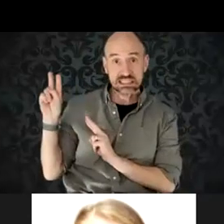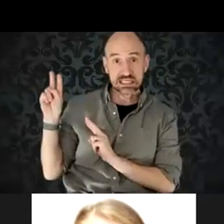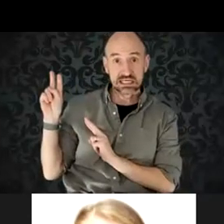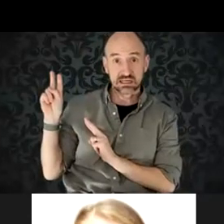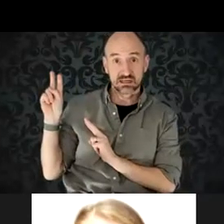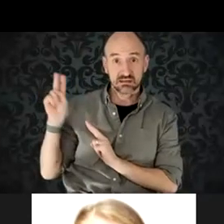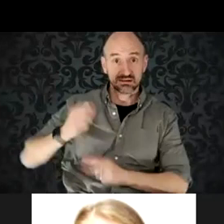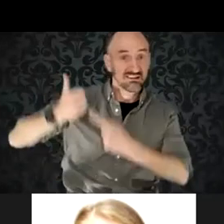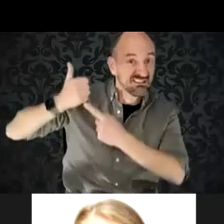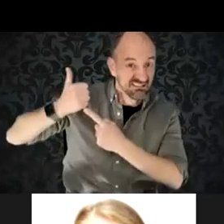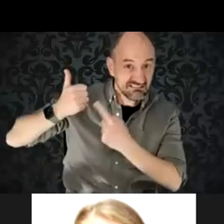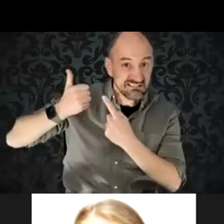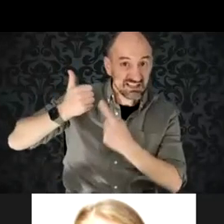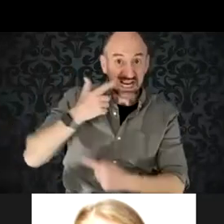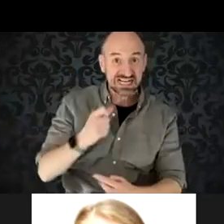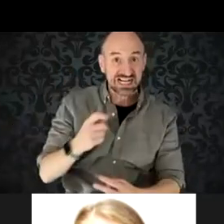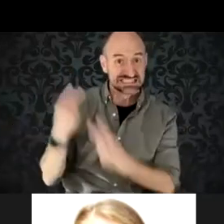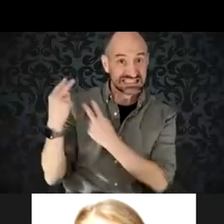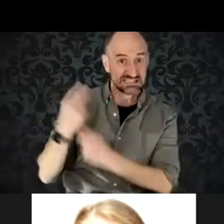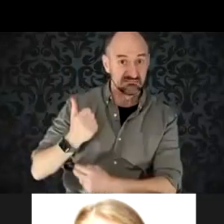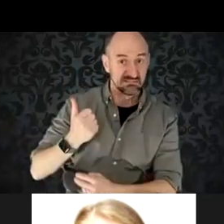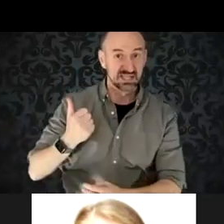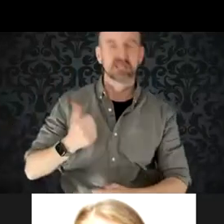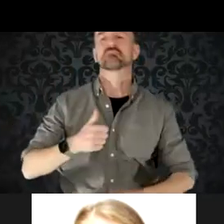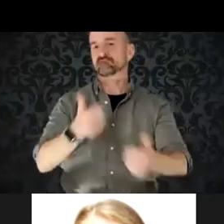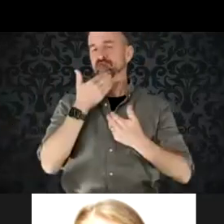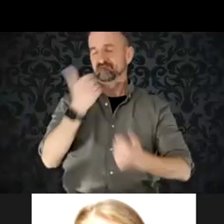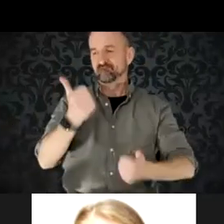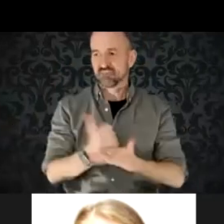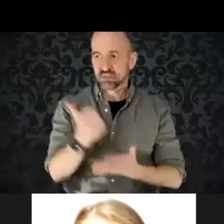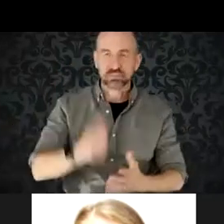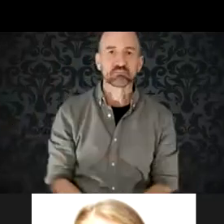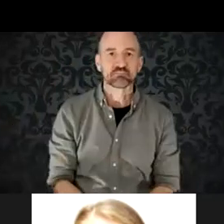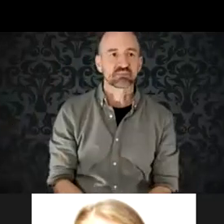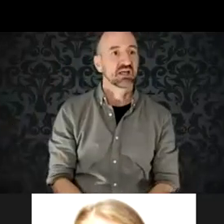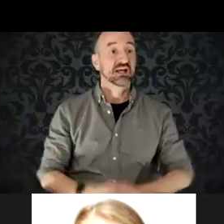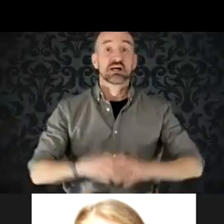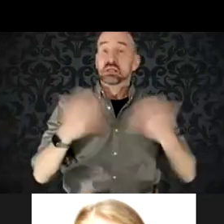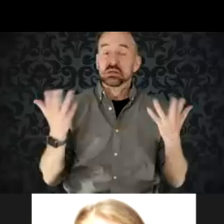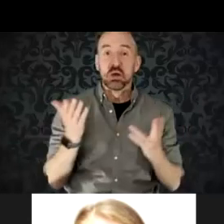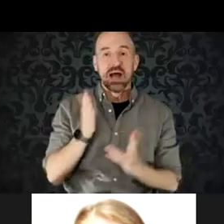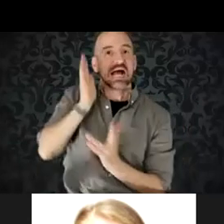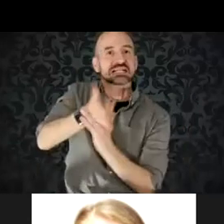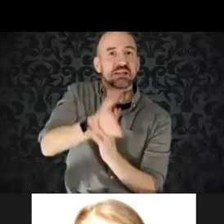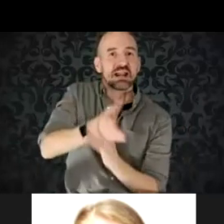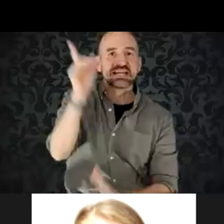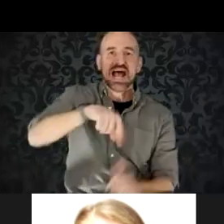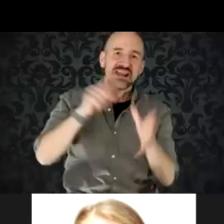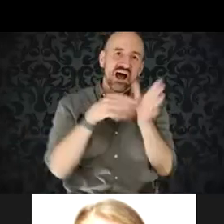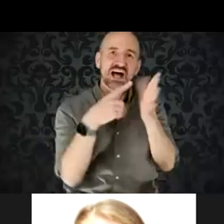droopy leaves, with lots of lights flashing on in the background but that is the text of in my studio which I